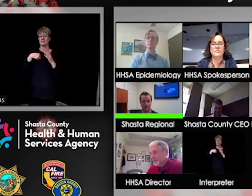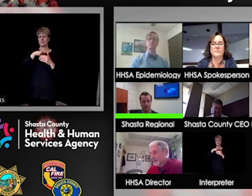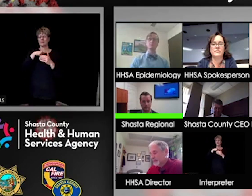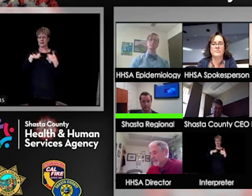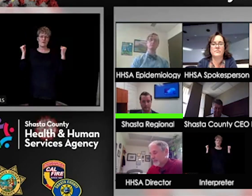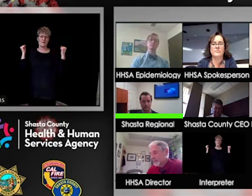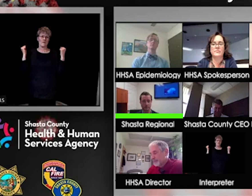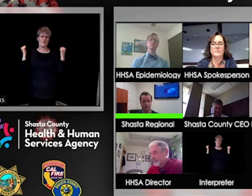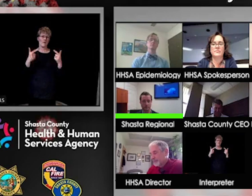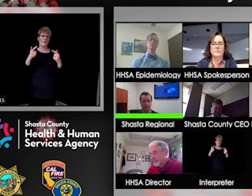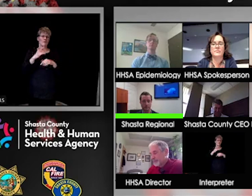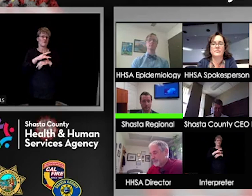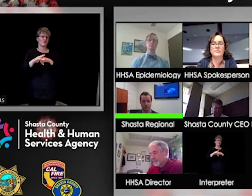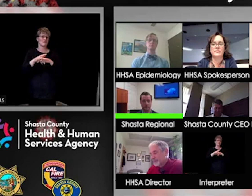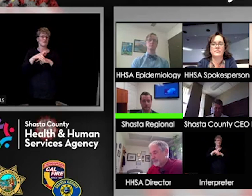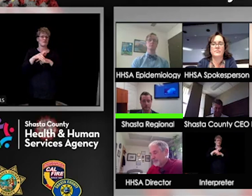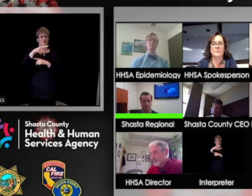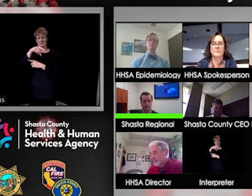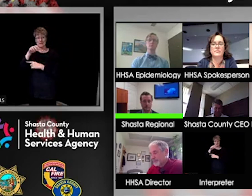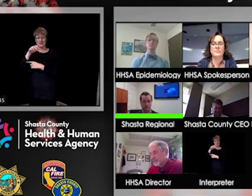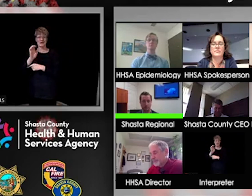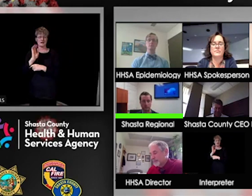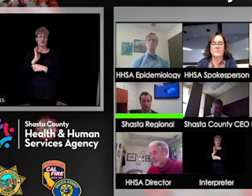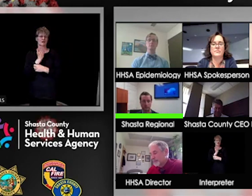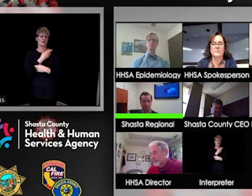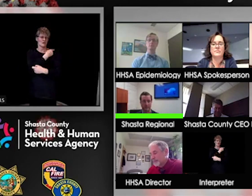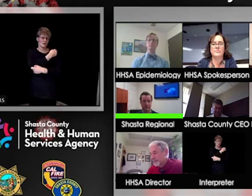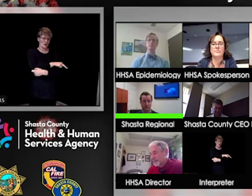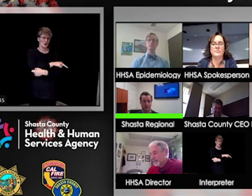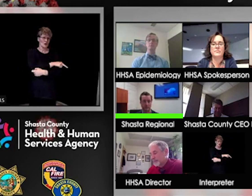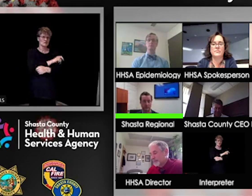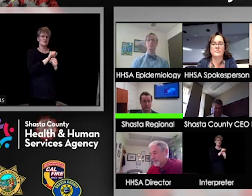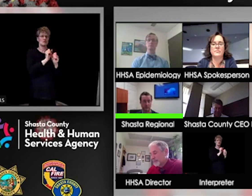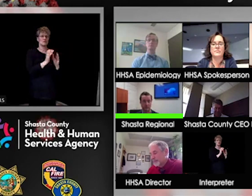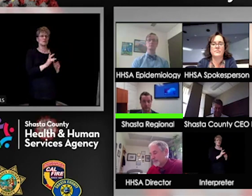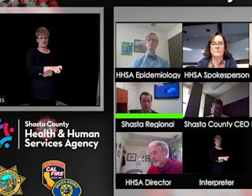right time. So similar to what the community is done with their stay-at-home order, early